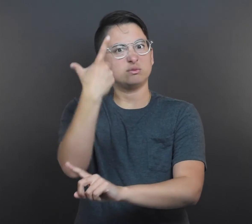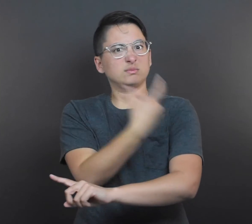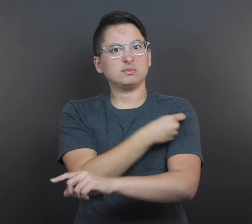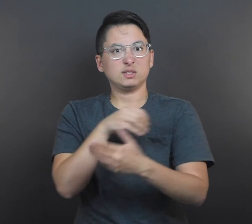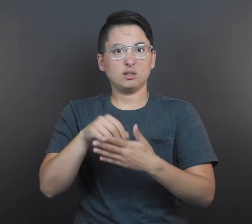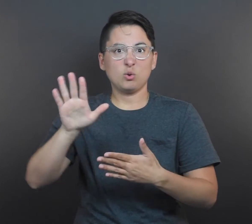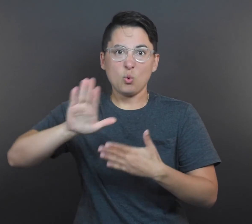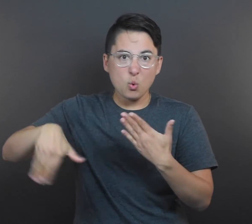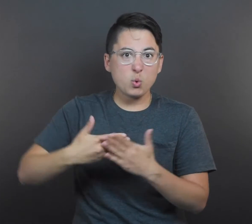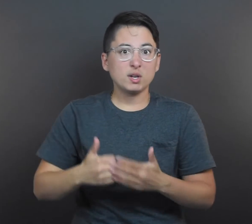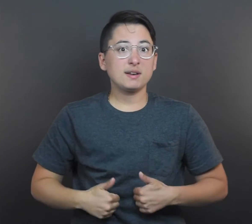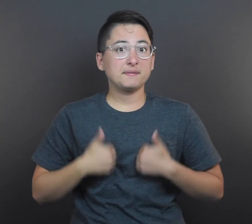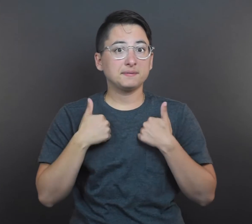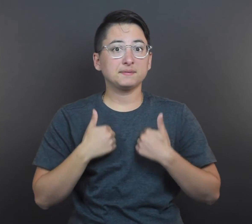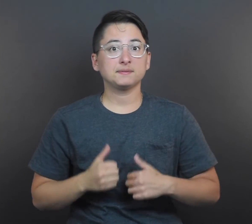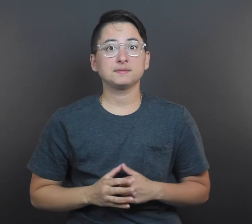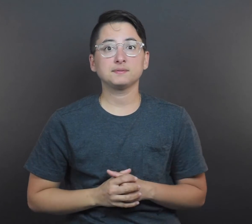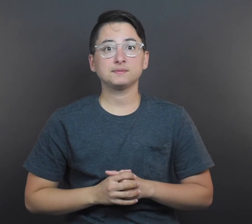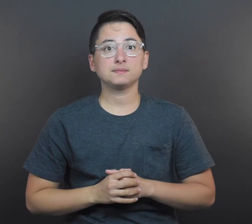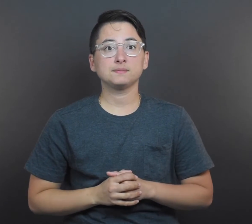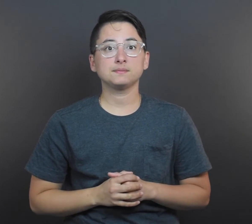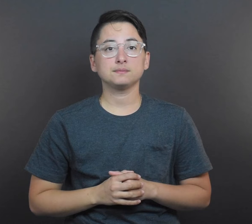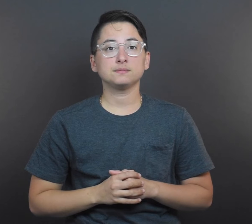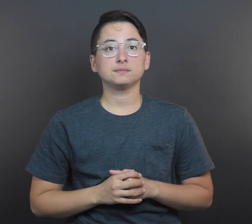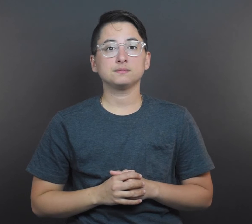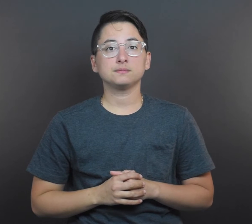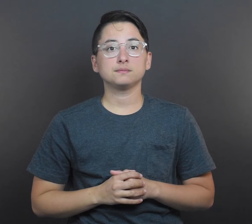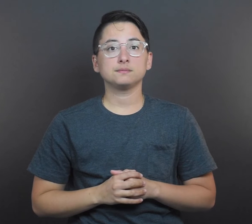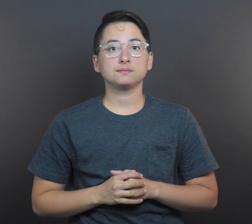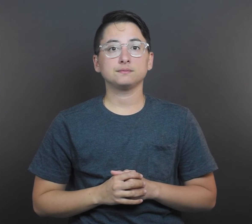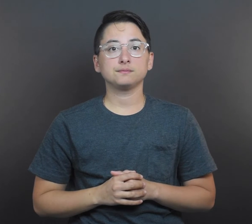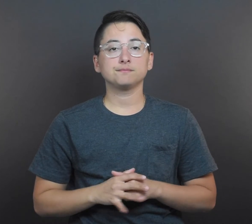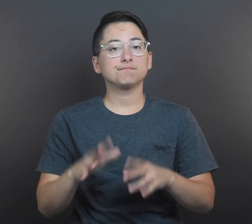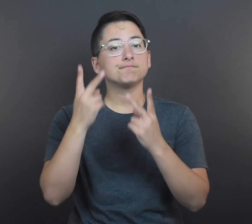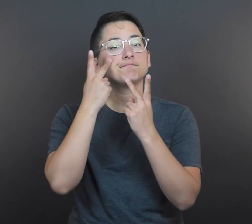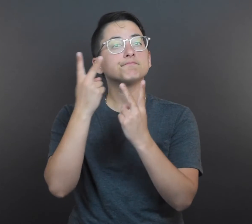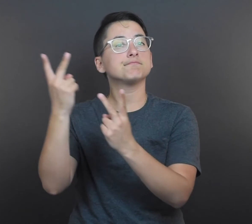Reflecting back MDH’s ability to